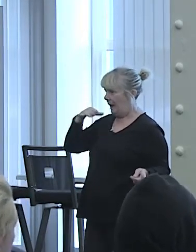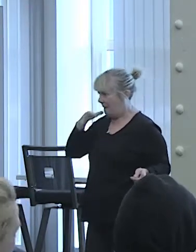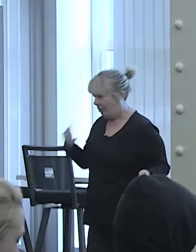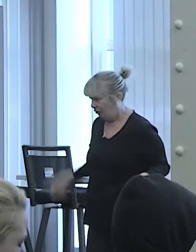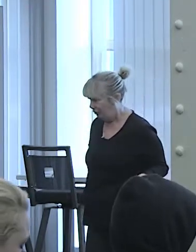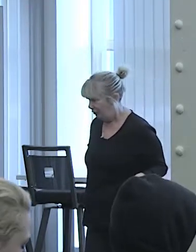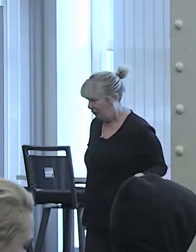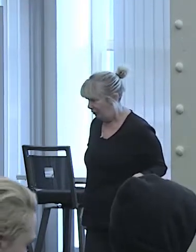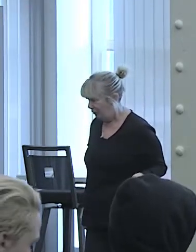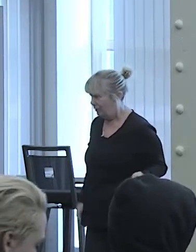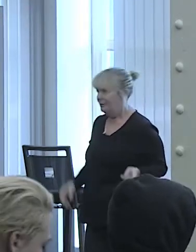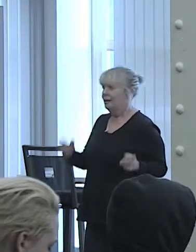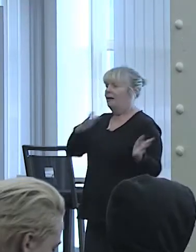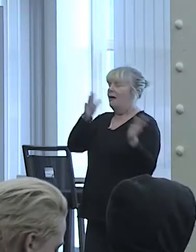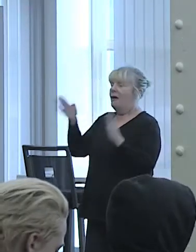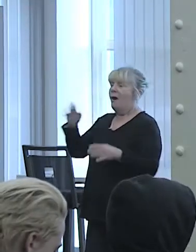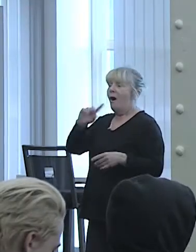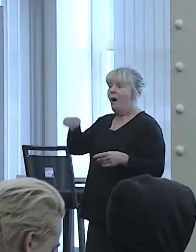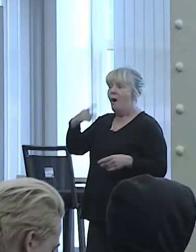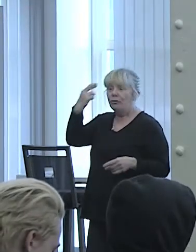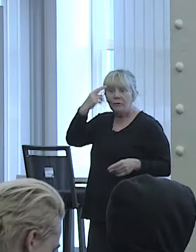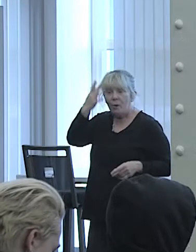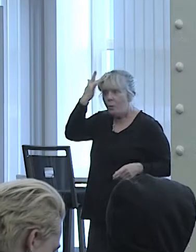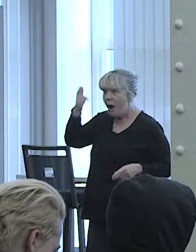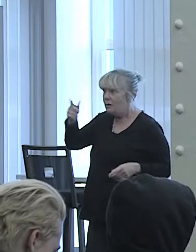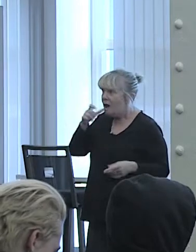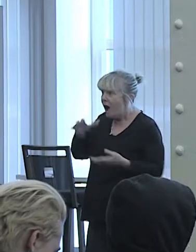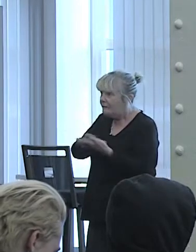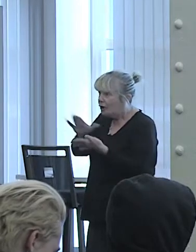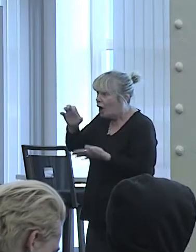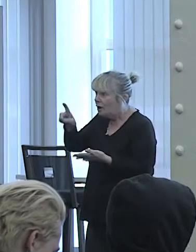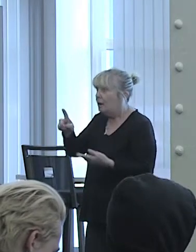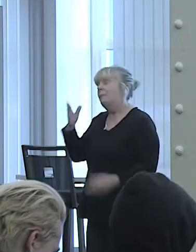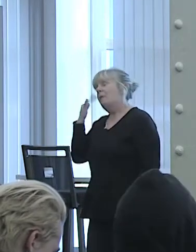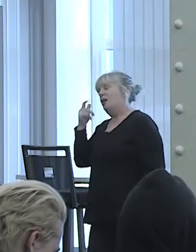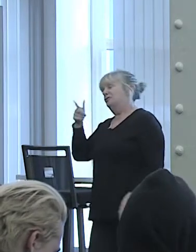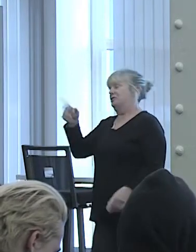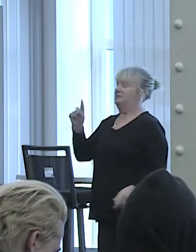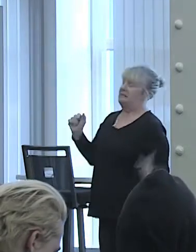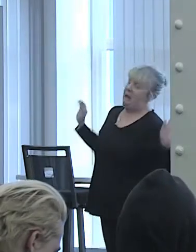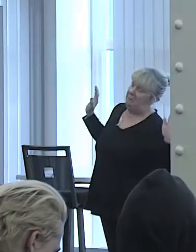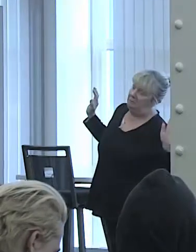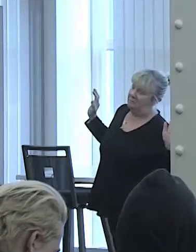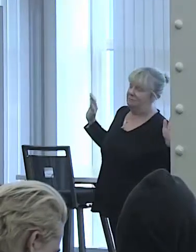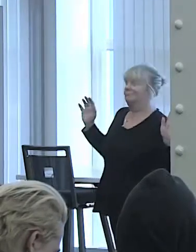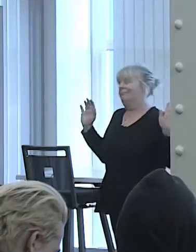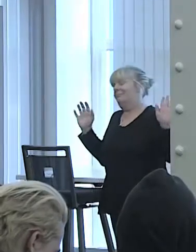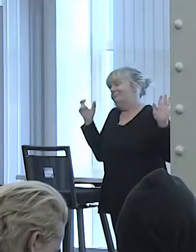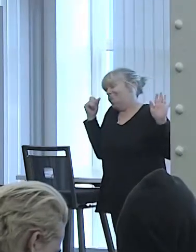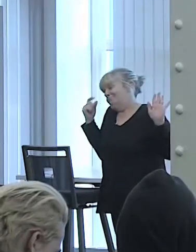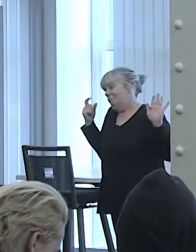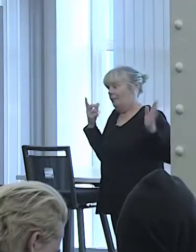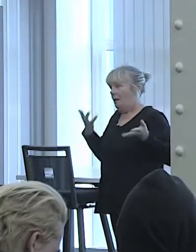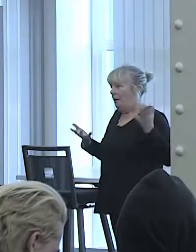the only possible reason you don't have a college education is because of your disability, when in reality it could have been anything from